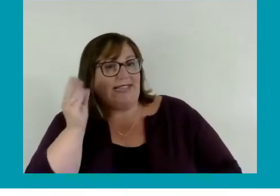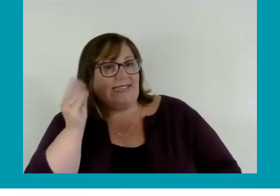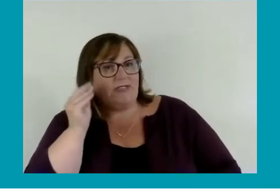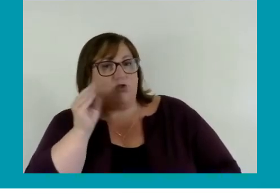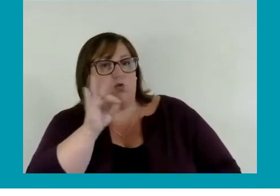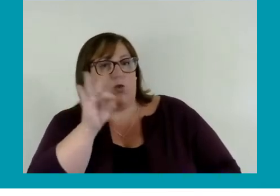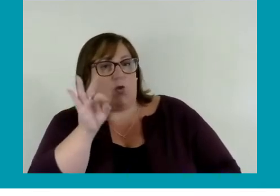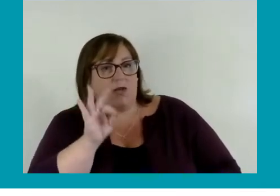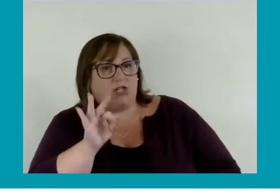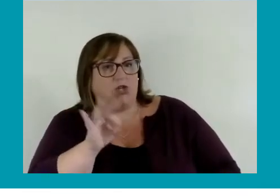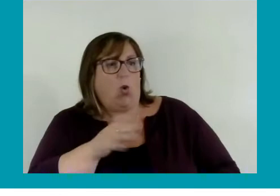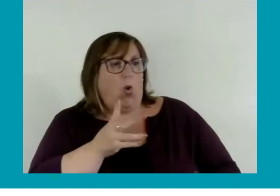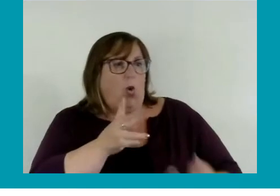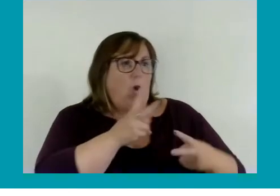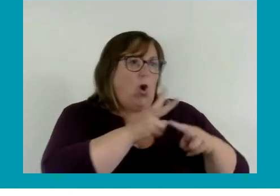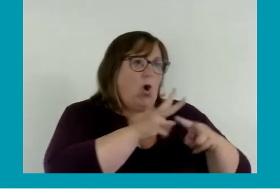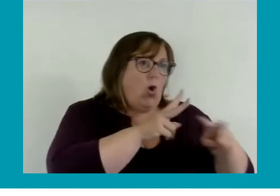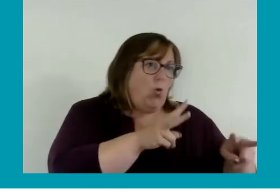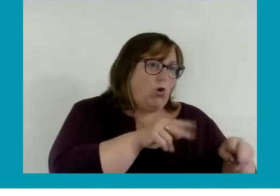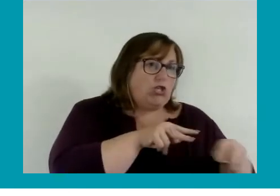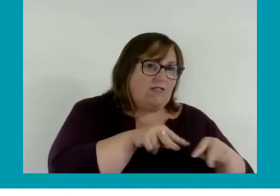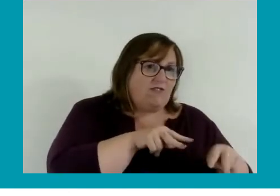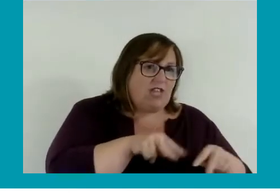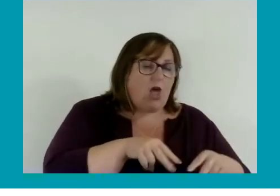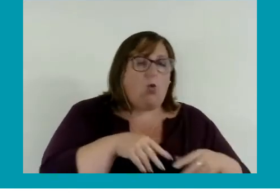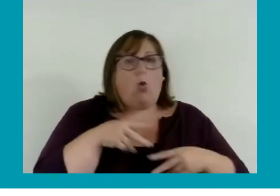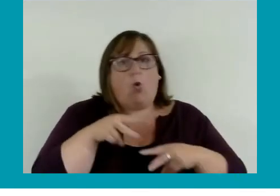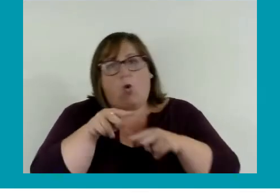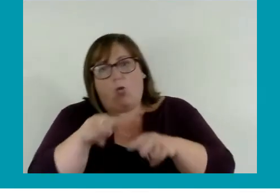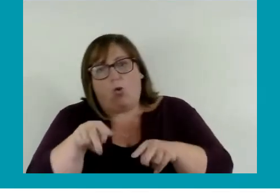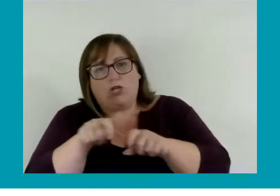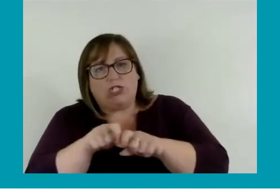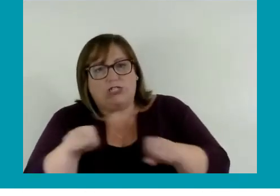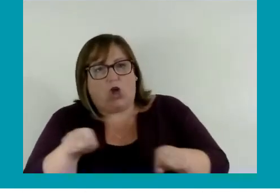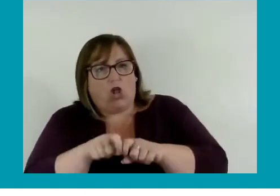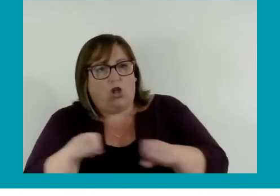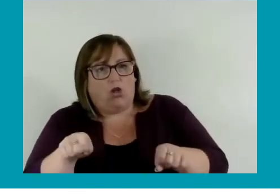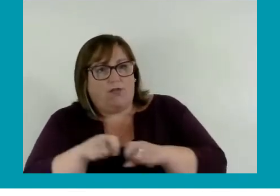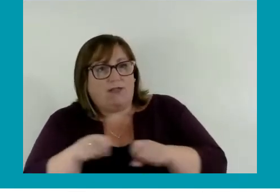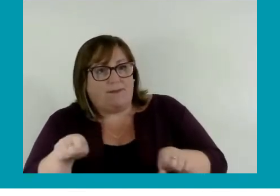or have it closed captioned i had to take some little assessments about my personality